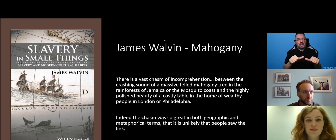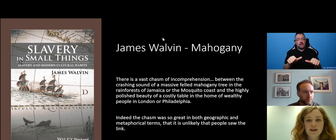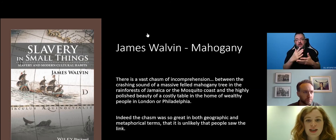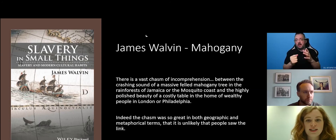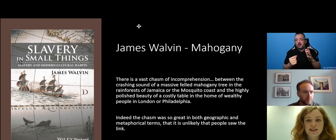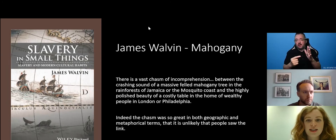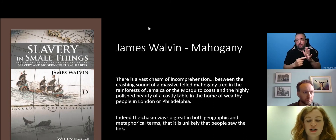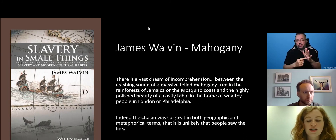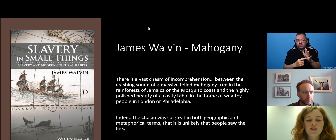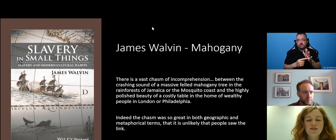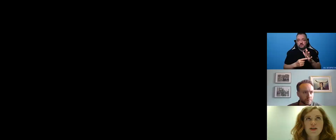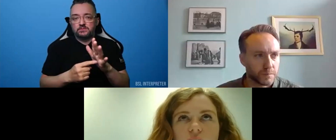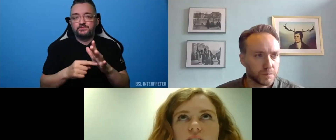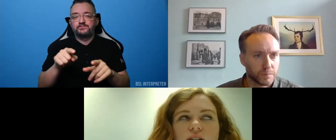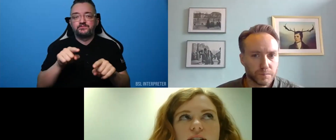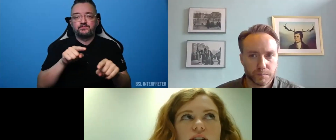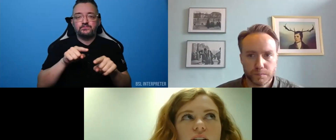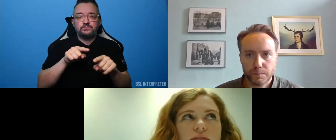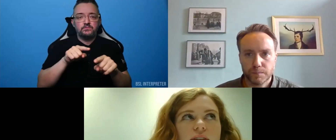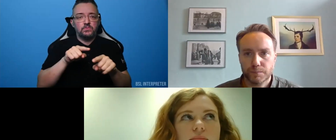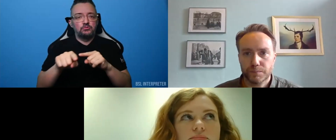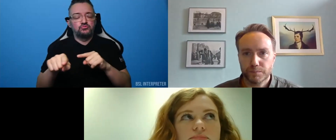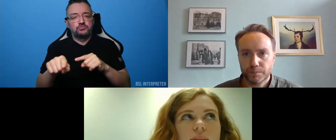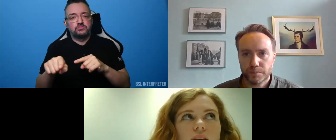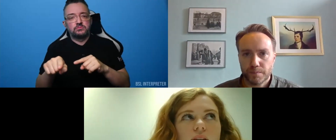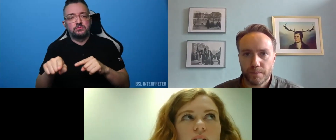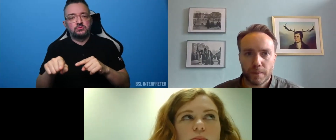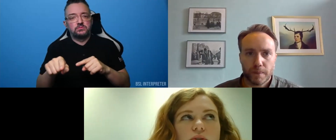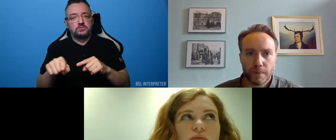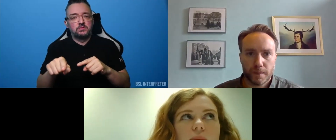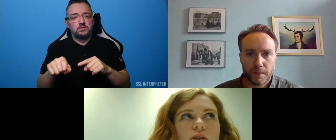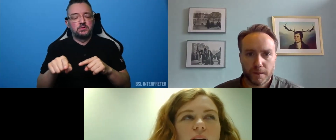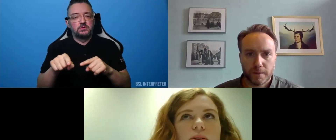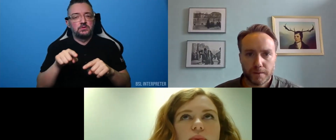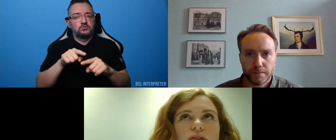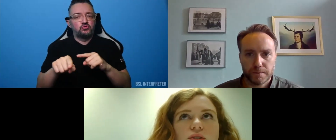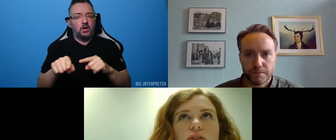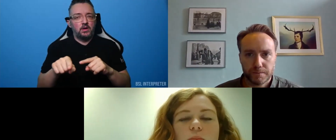where it's trying to kind of I suppose grapple with those stories